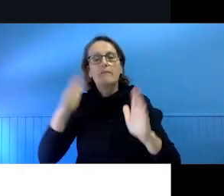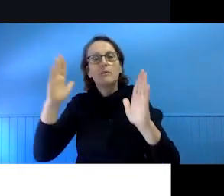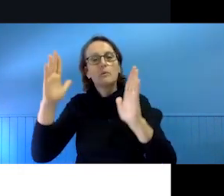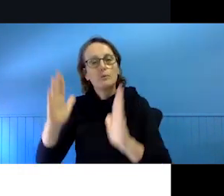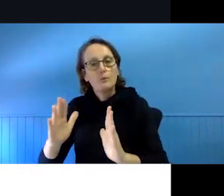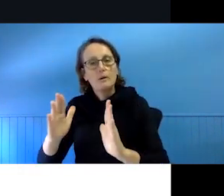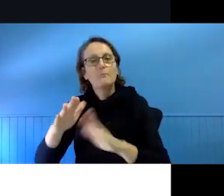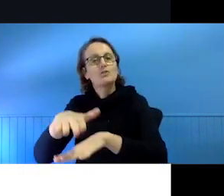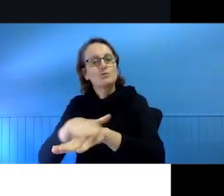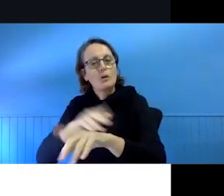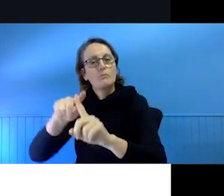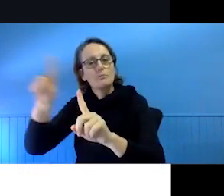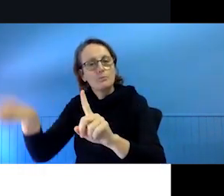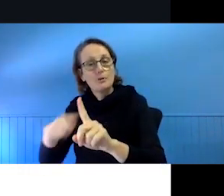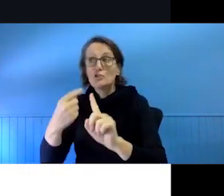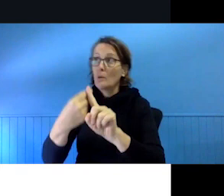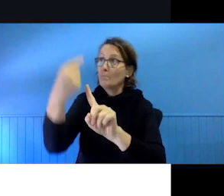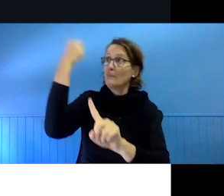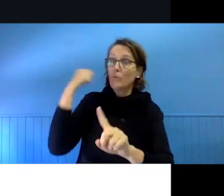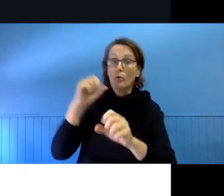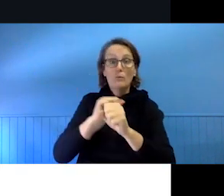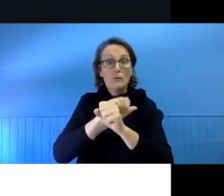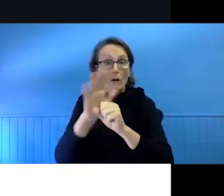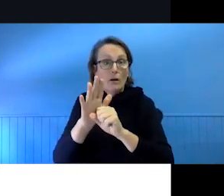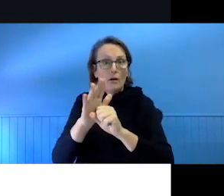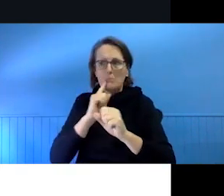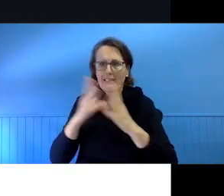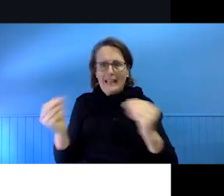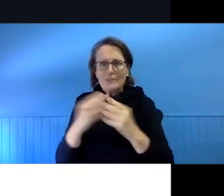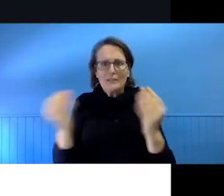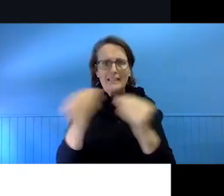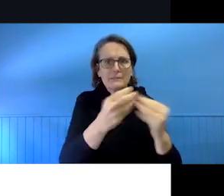suddenly events and performances were being cancelled, you would be